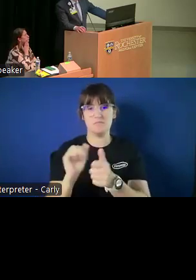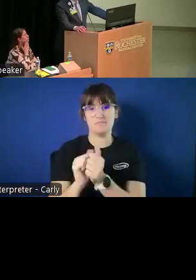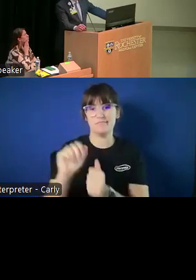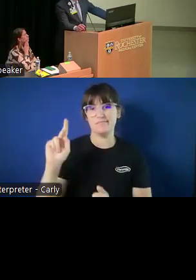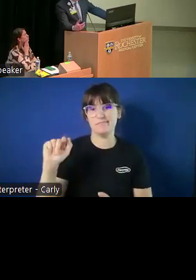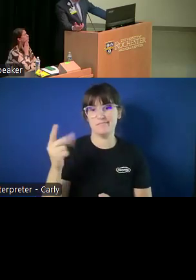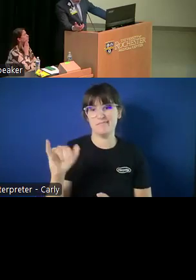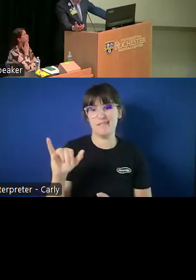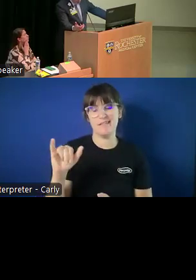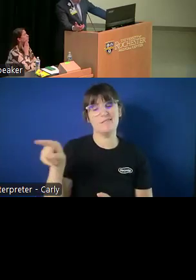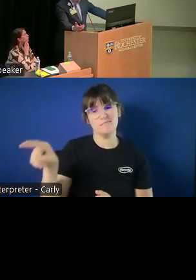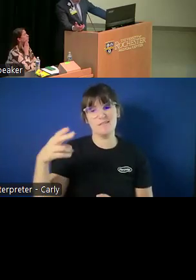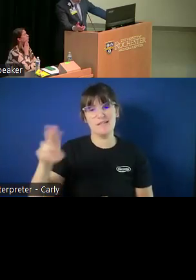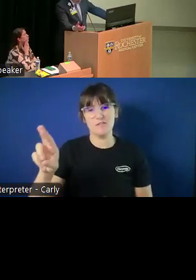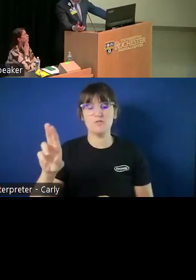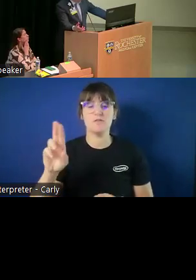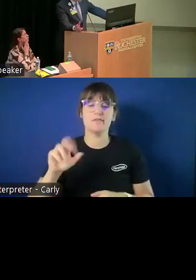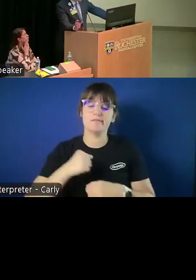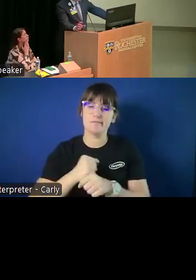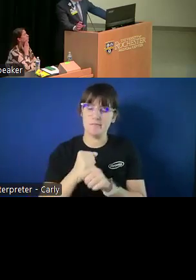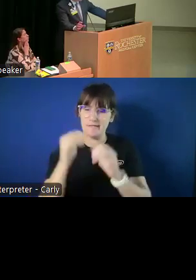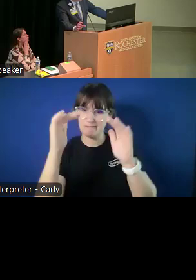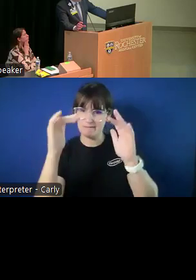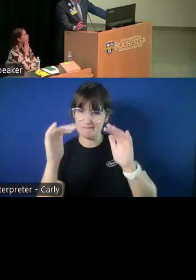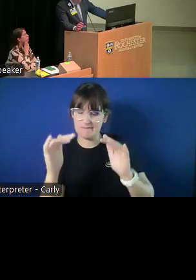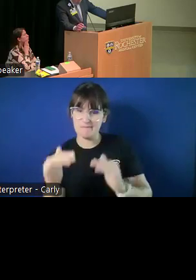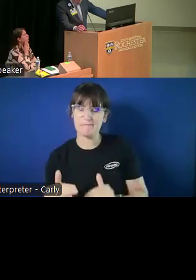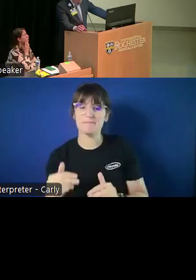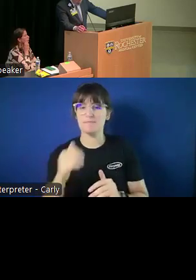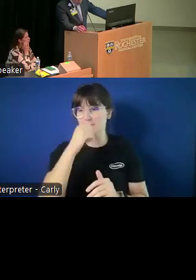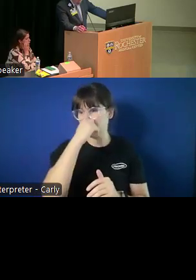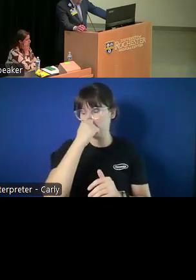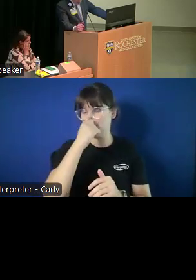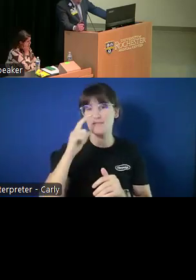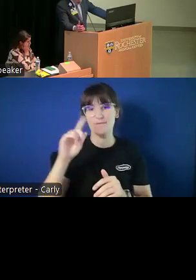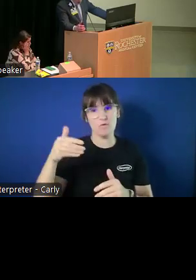resources to curate a set of well-being items on the forthcoming employee engagement survey so we